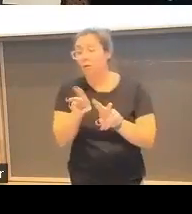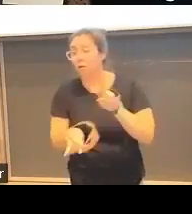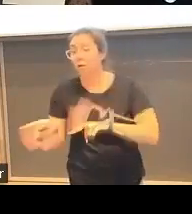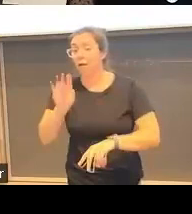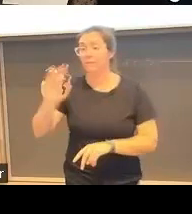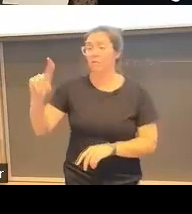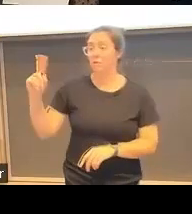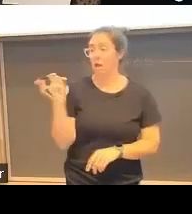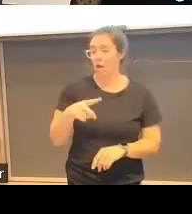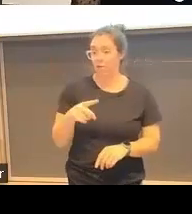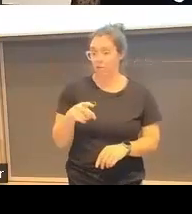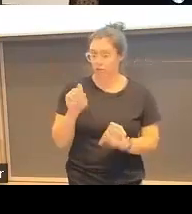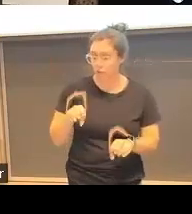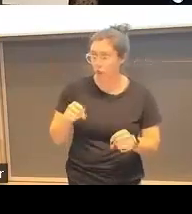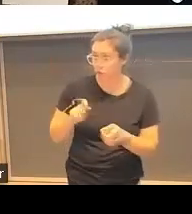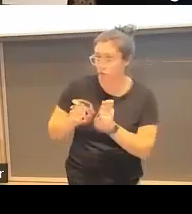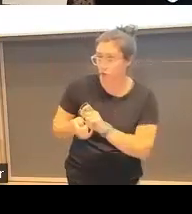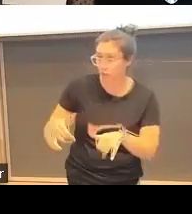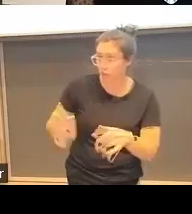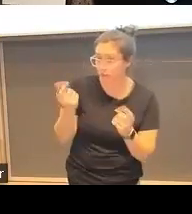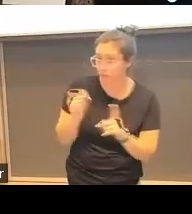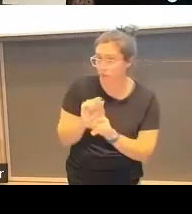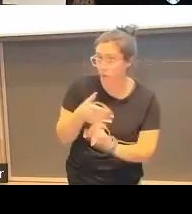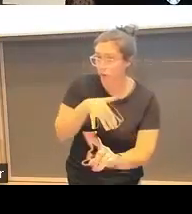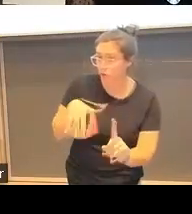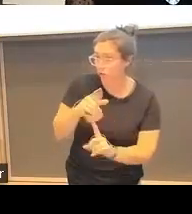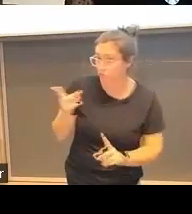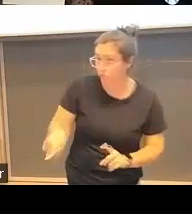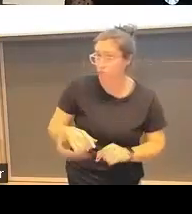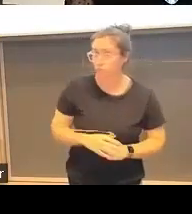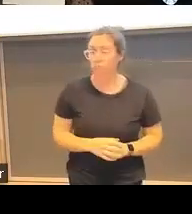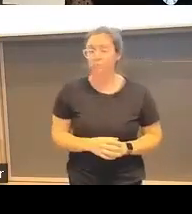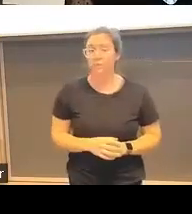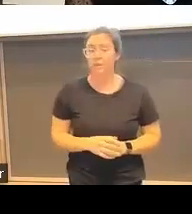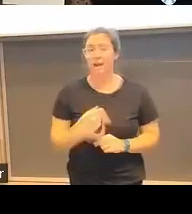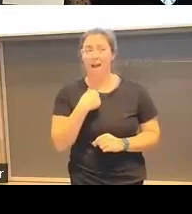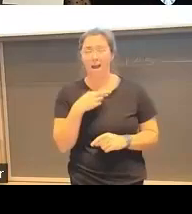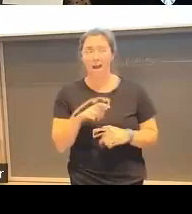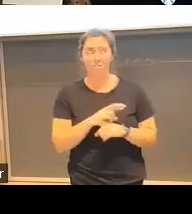asked could you have done anything differently the resident replied I honestly don't think so